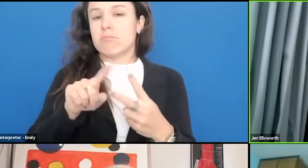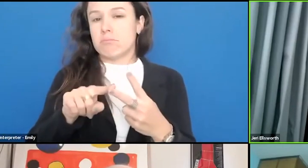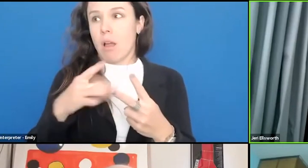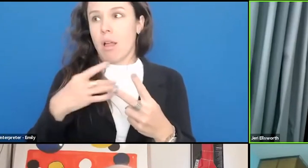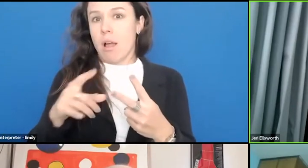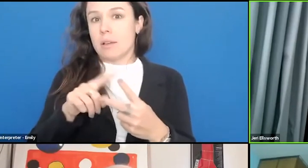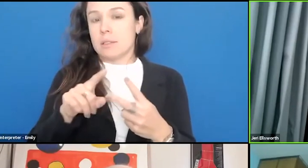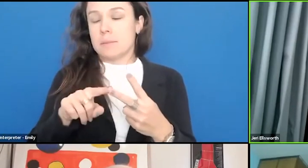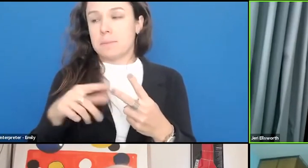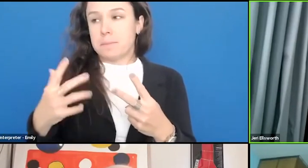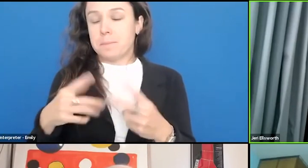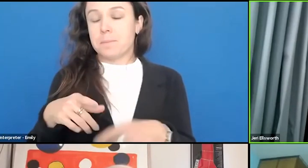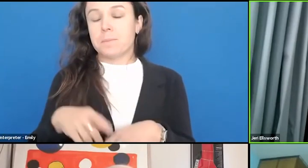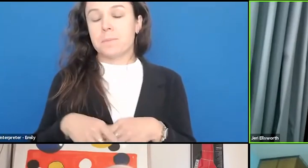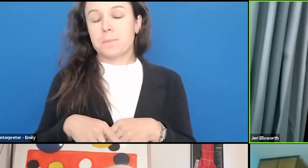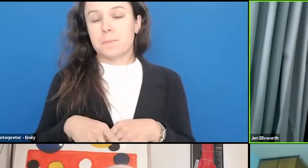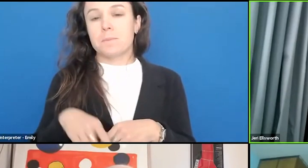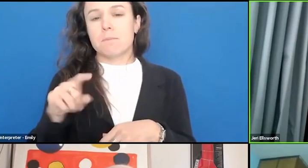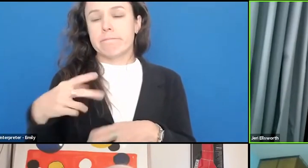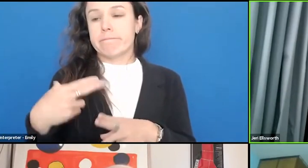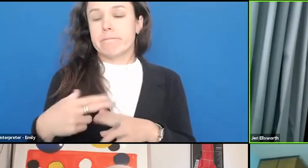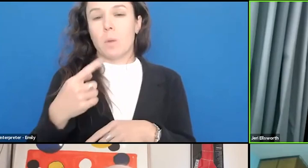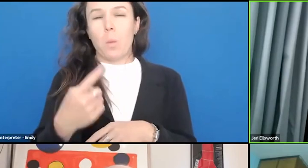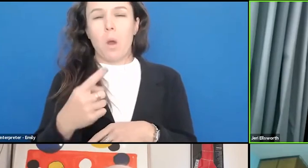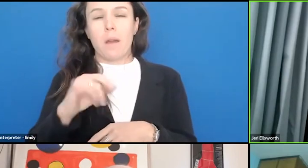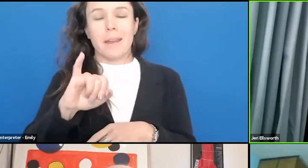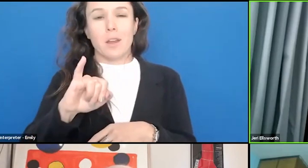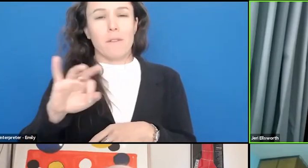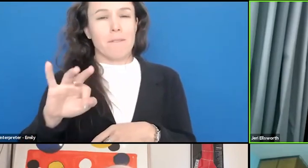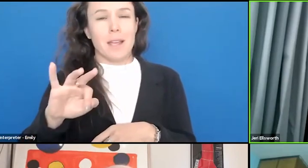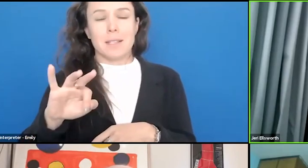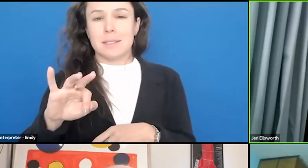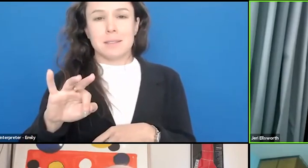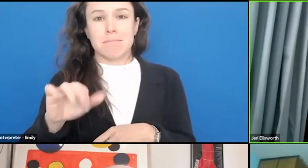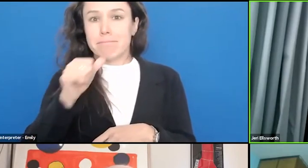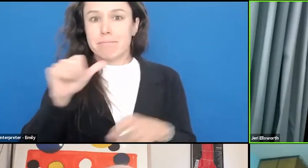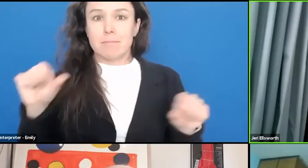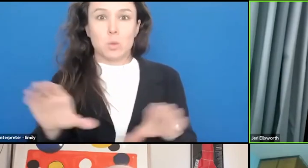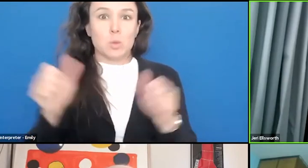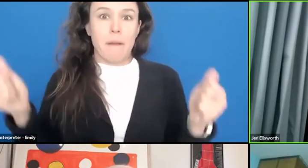so I love that you brought up one interface doesn't do everything for everybody you know,